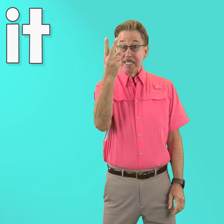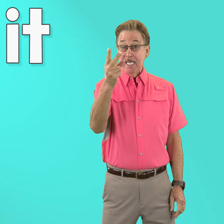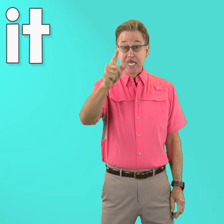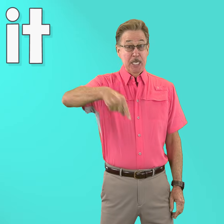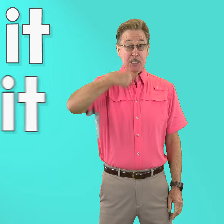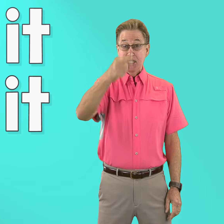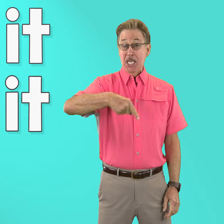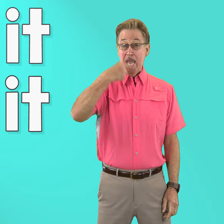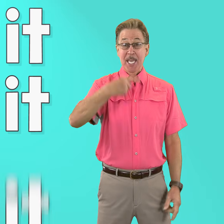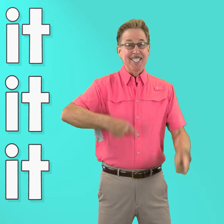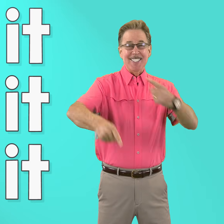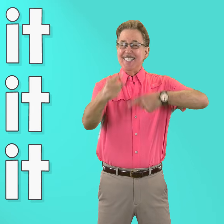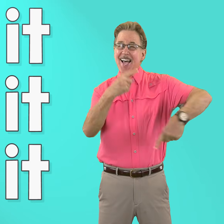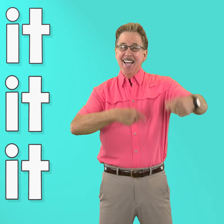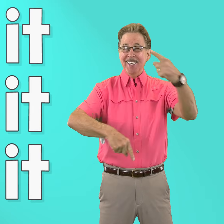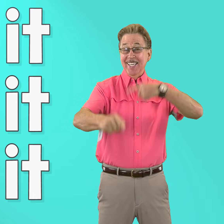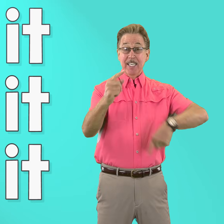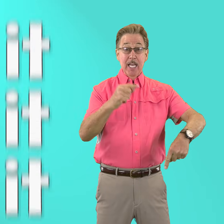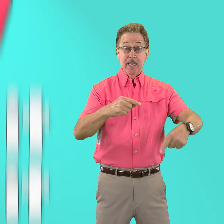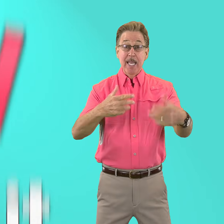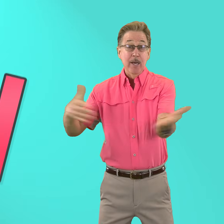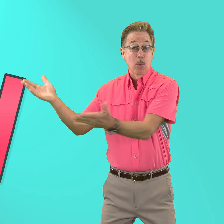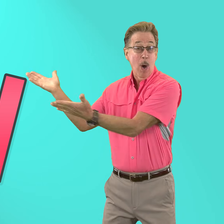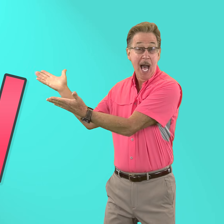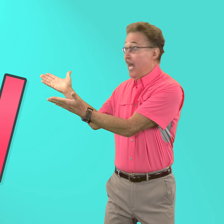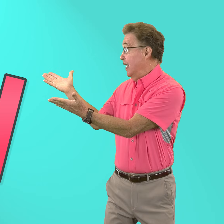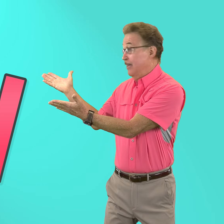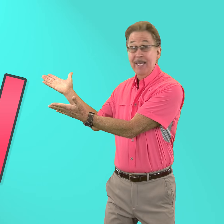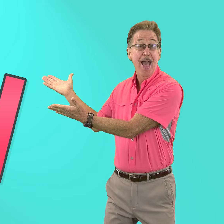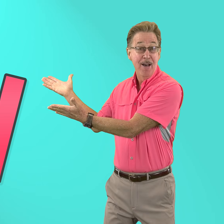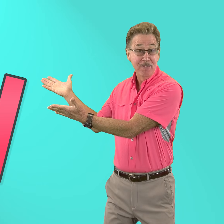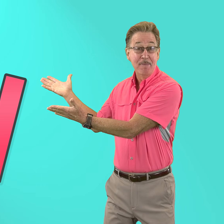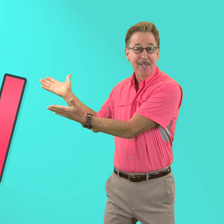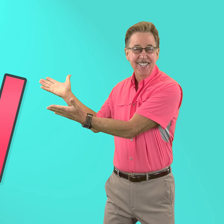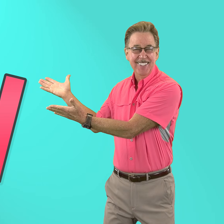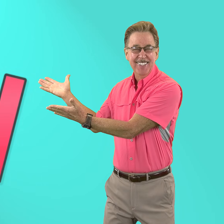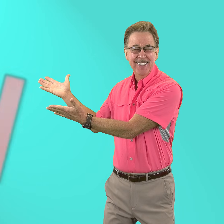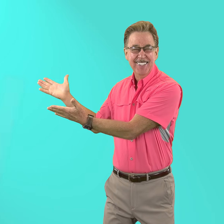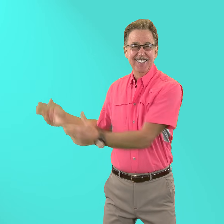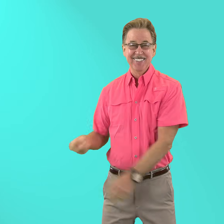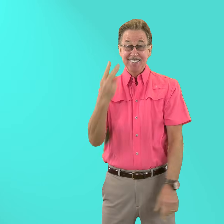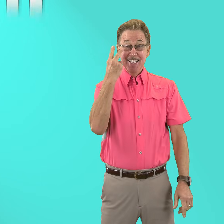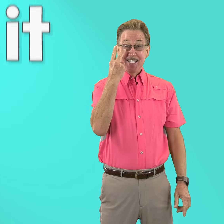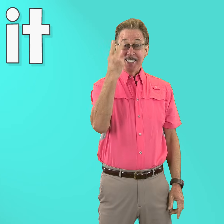See it, Say it, Sign it Letter Y y in the alphabet